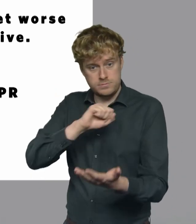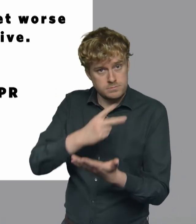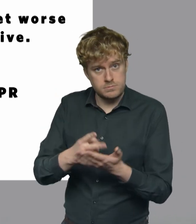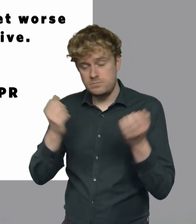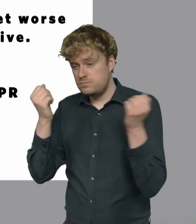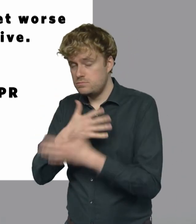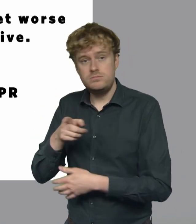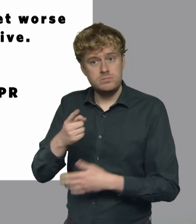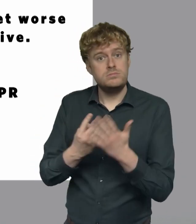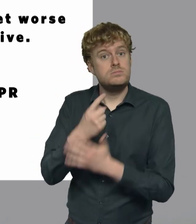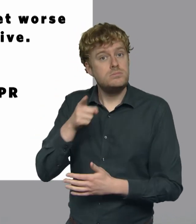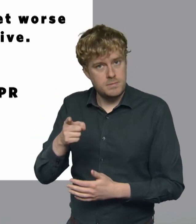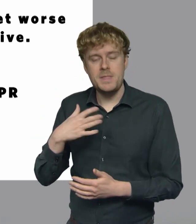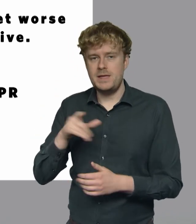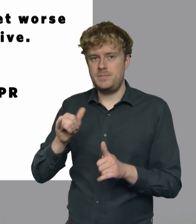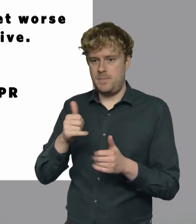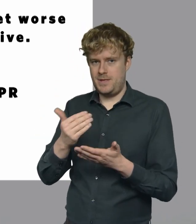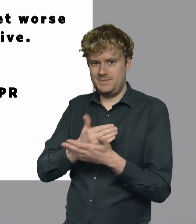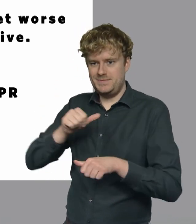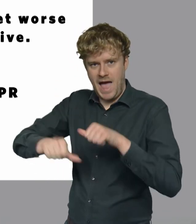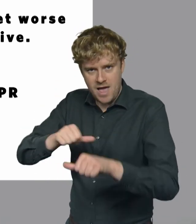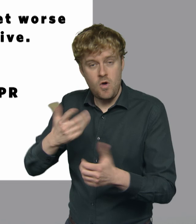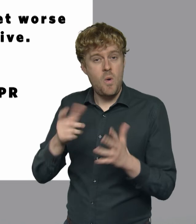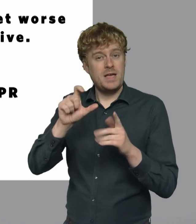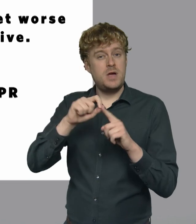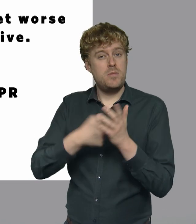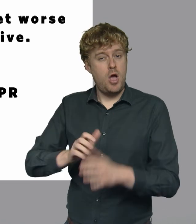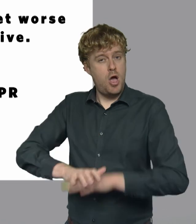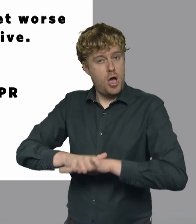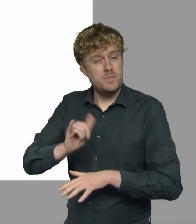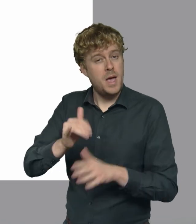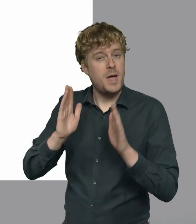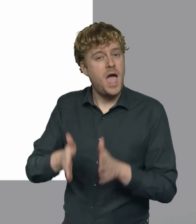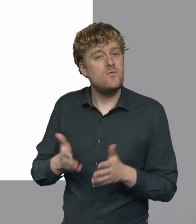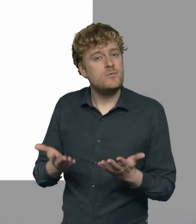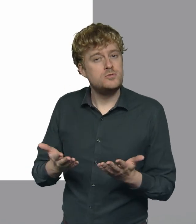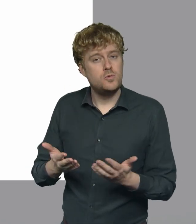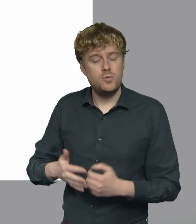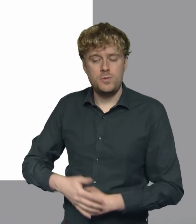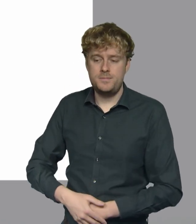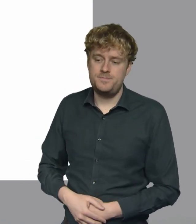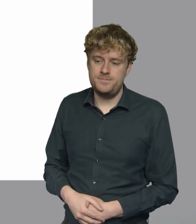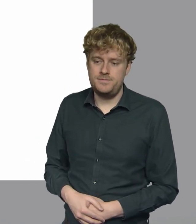and they could even become unresponsive. If this happens, then be prepared to use basic life support and start CPR.